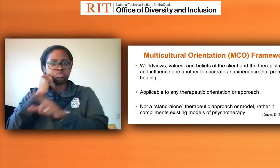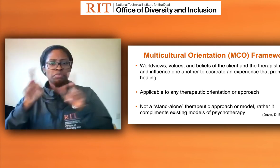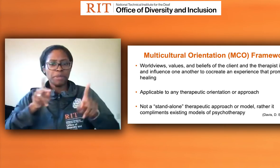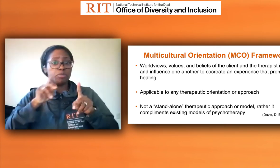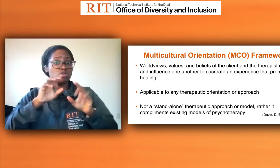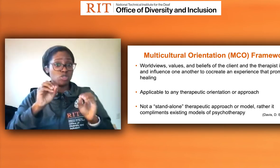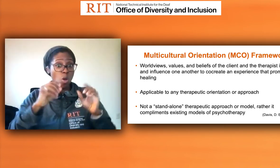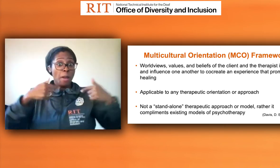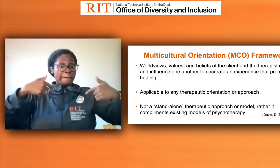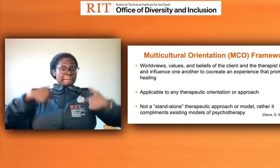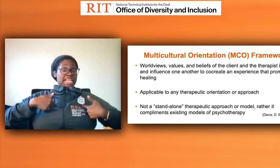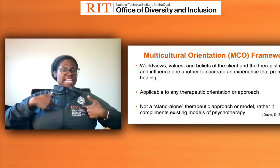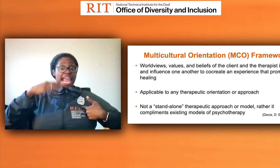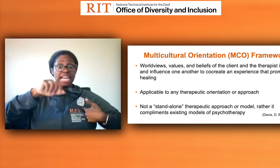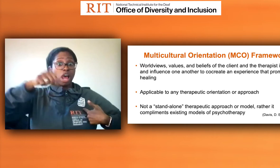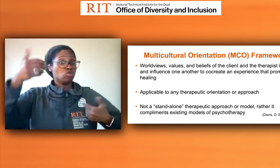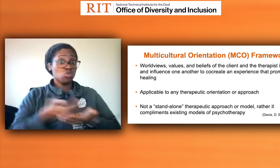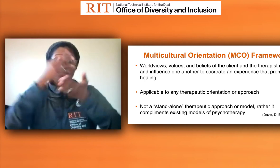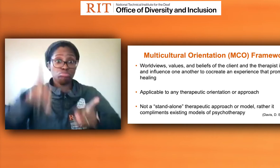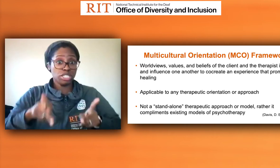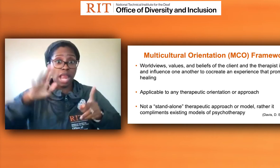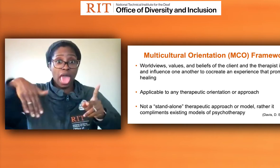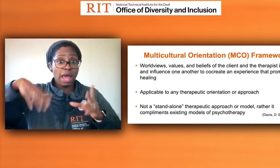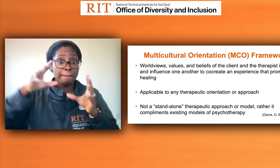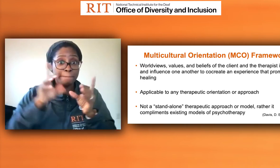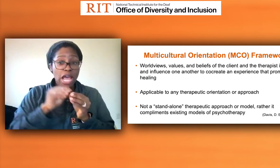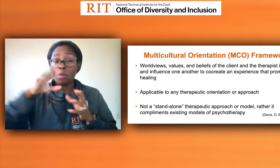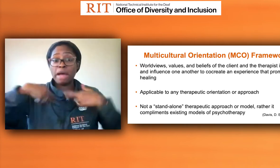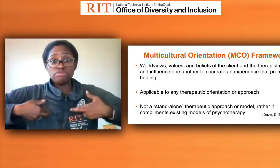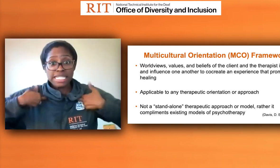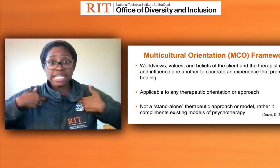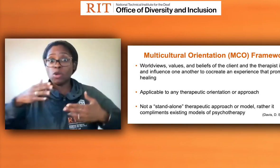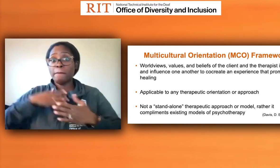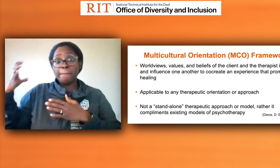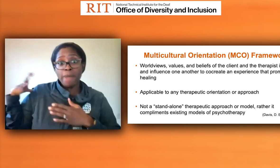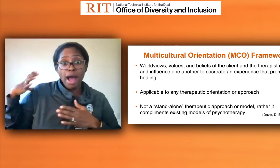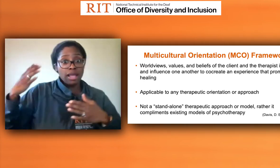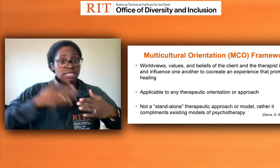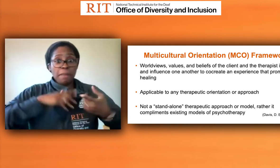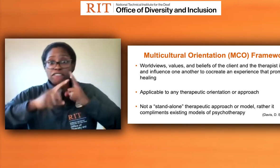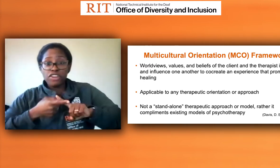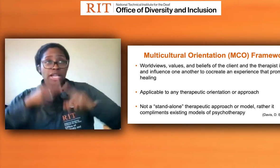but this can really relate to anyone. Myself meeting a new person I've never met before. You meeting a resident or your boss